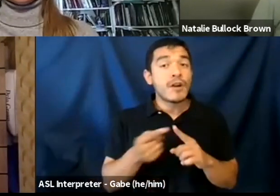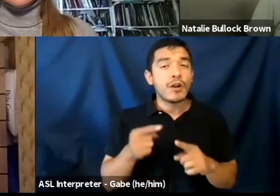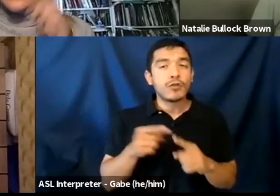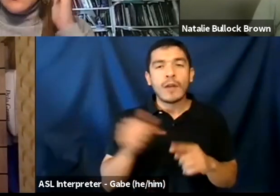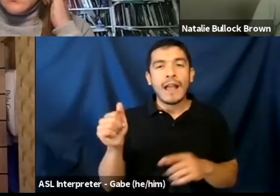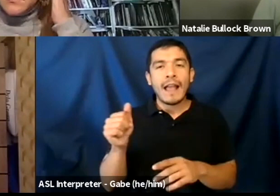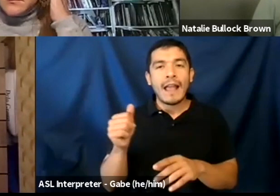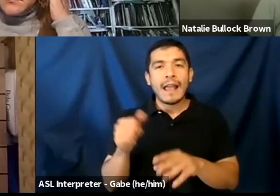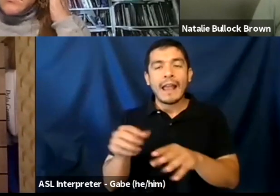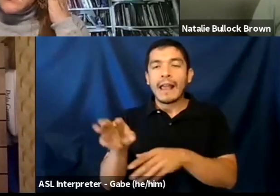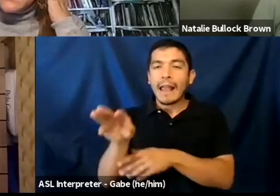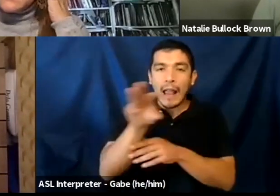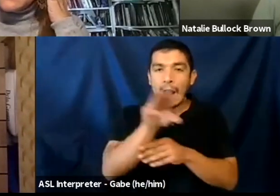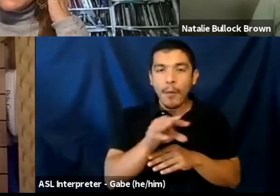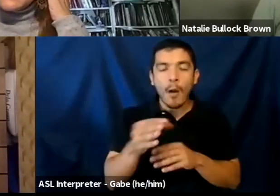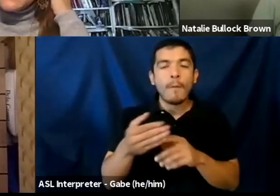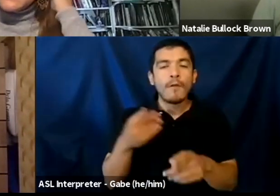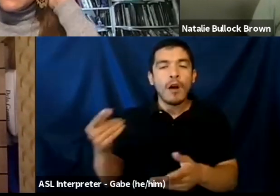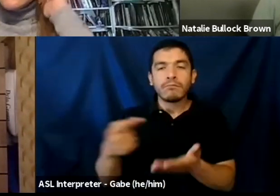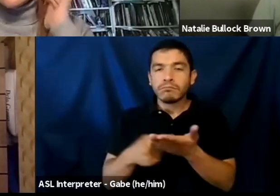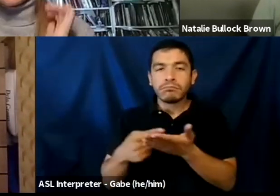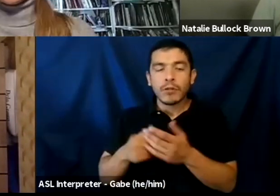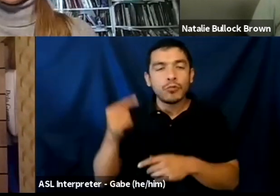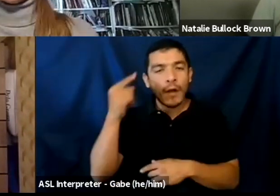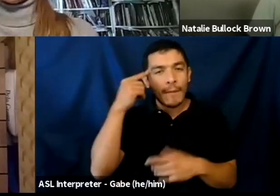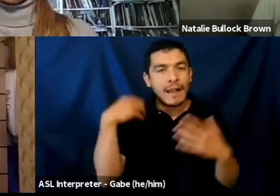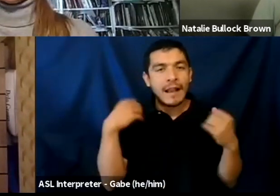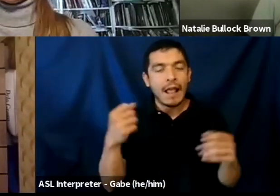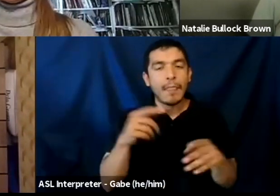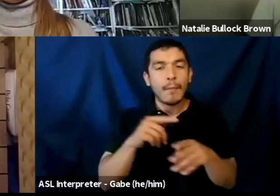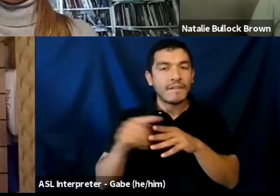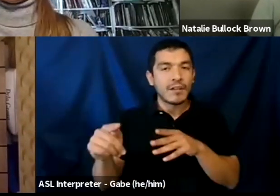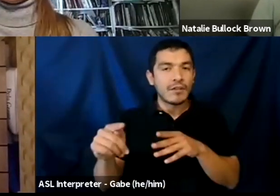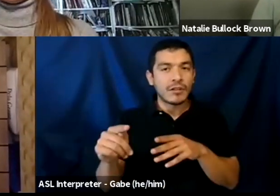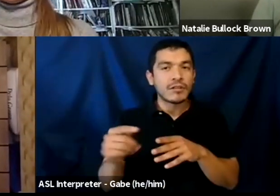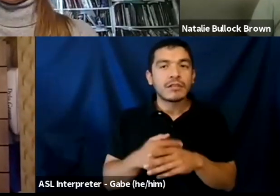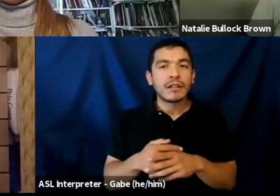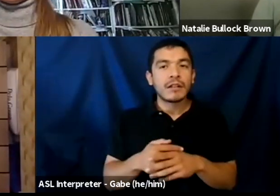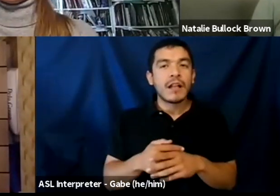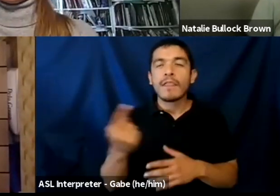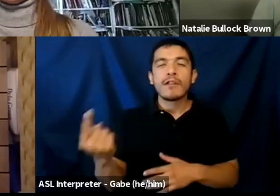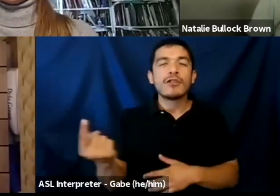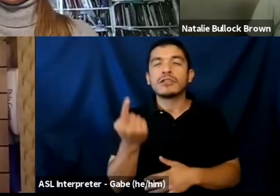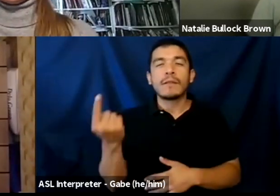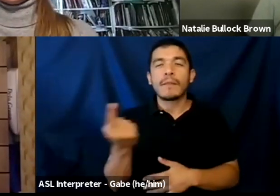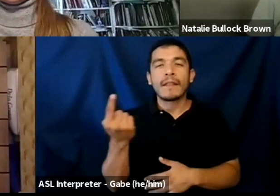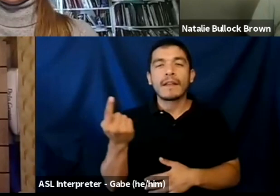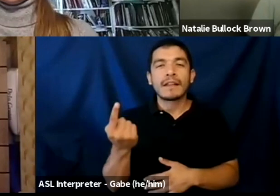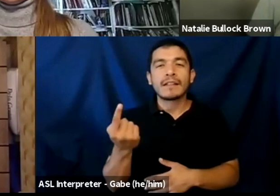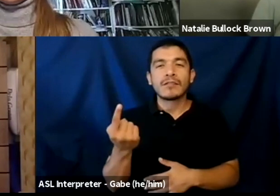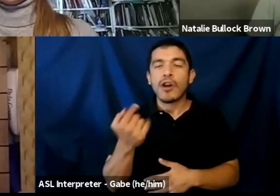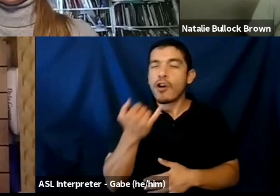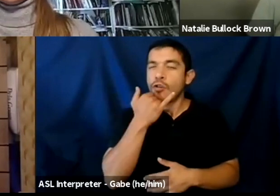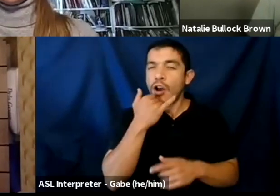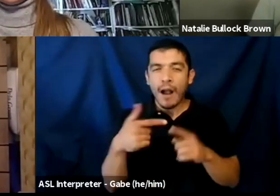before they get to talk to a mental health professional. That there's something fundamentally wrong about that.